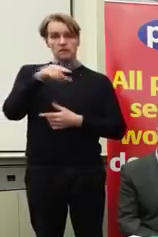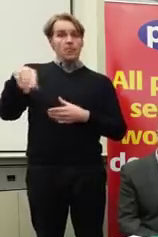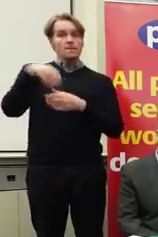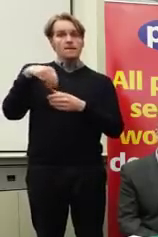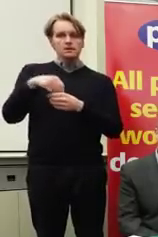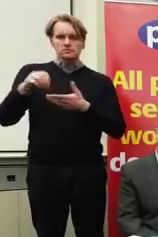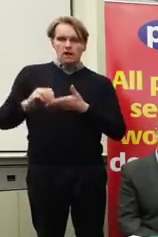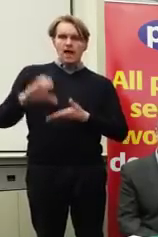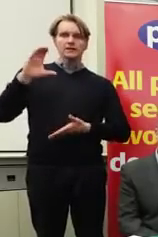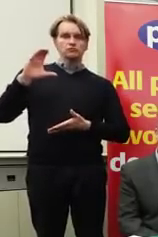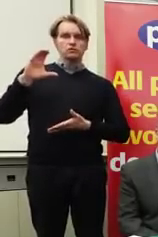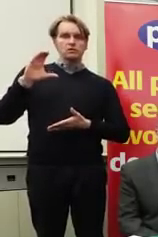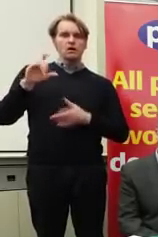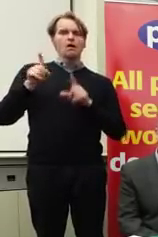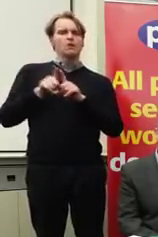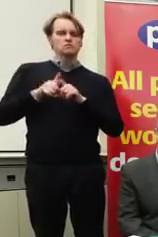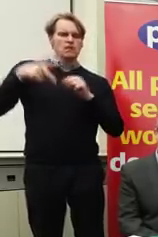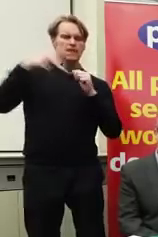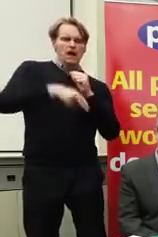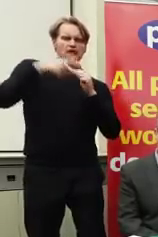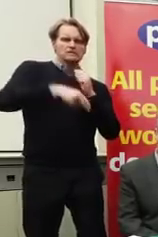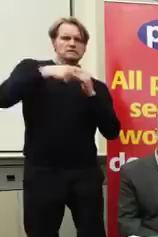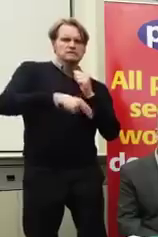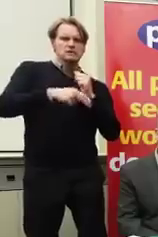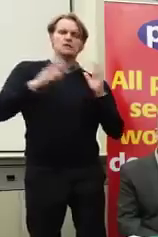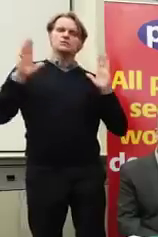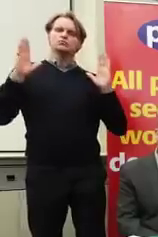slowdown of many of the job cuts that the departments had planned. We're now